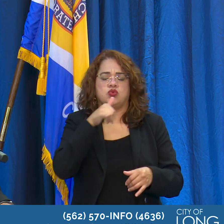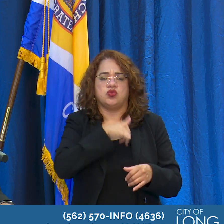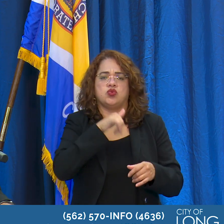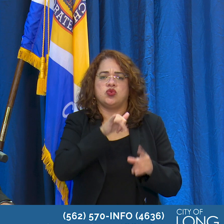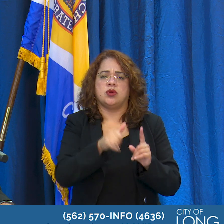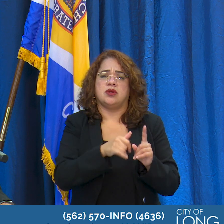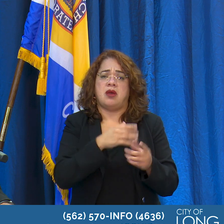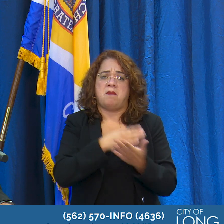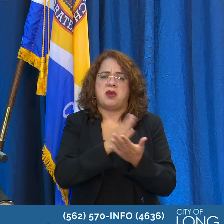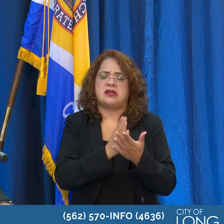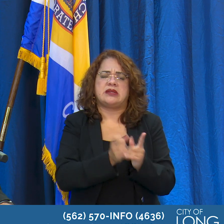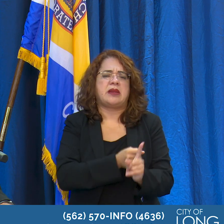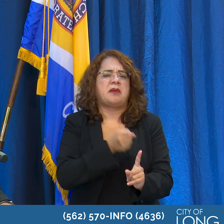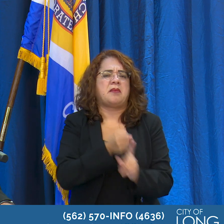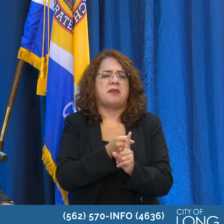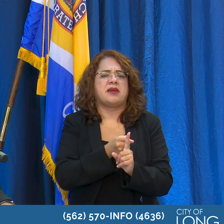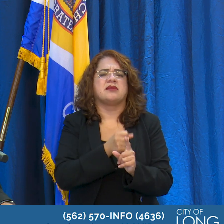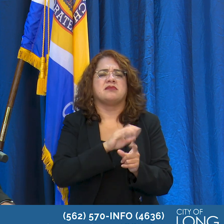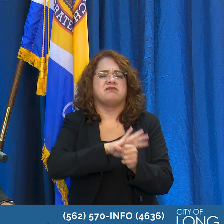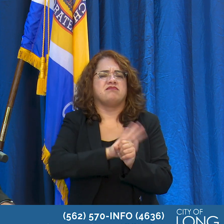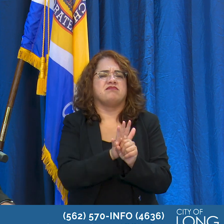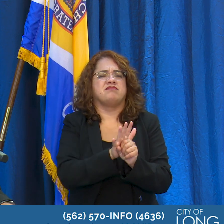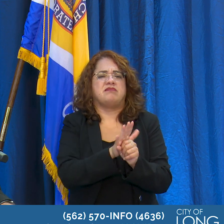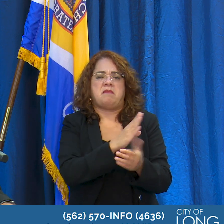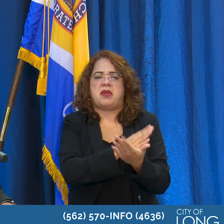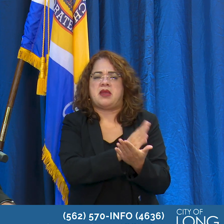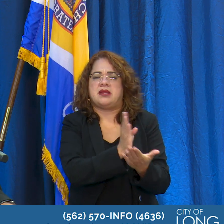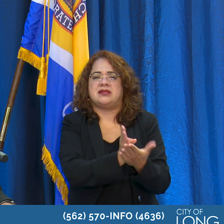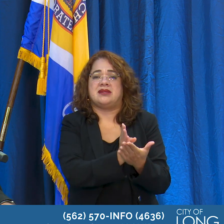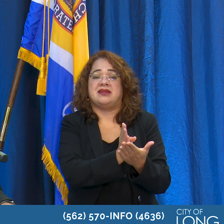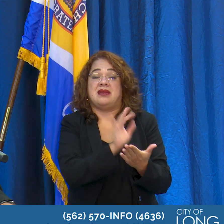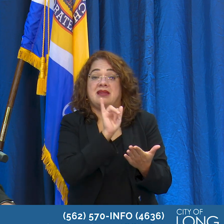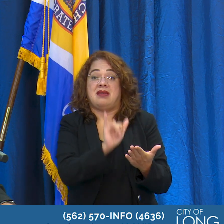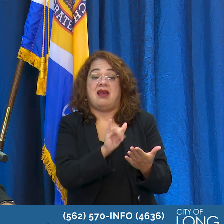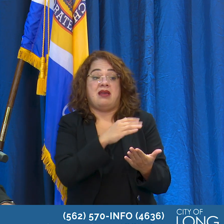impacting the city. In fact, the COVID-19 crisis has put our deficit